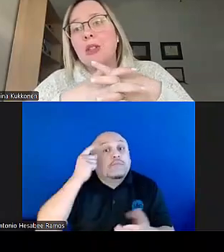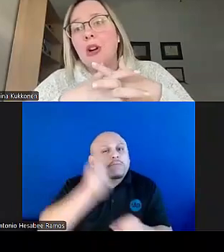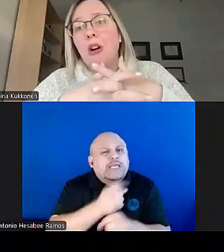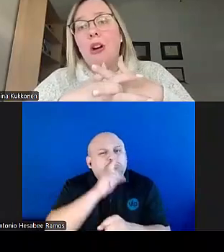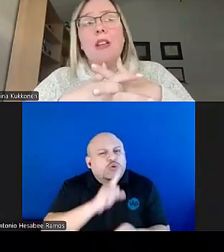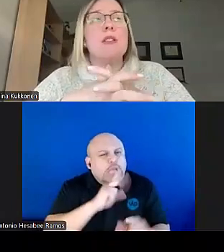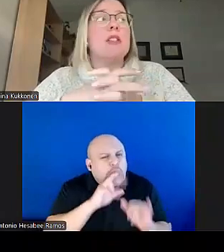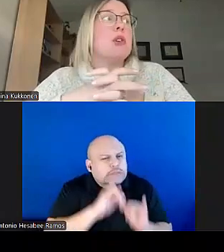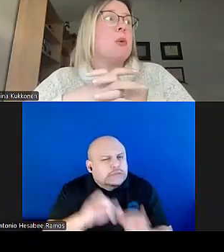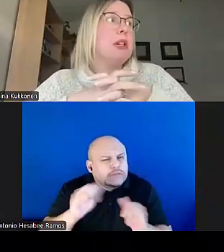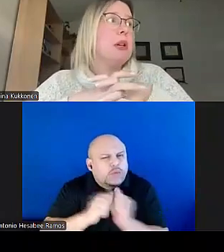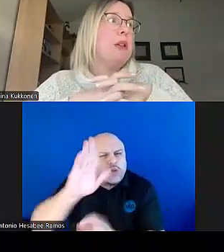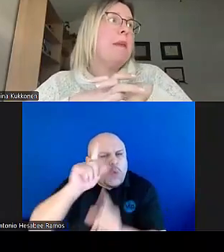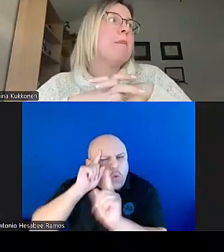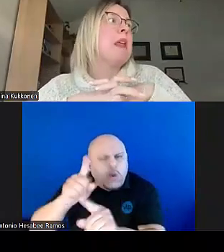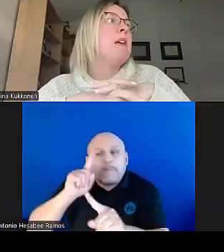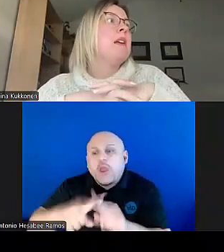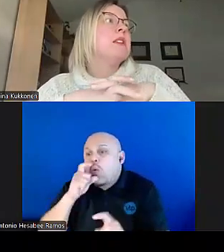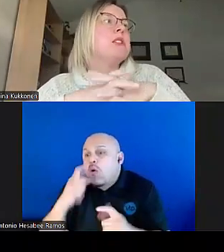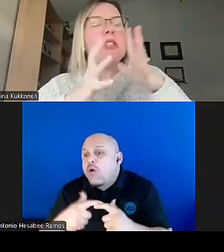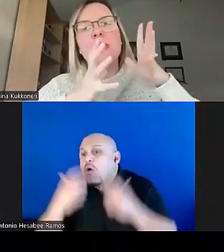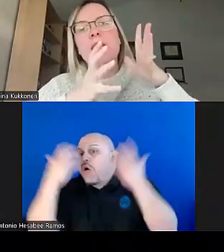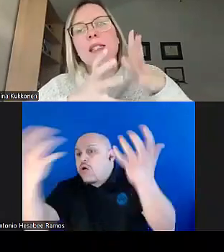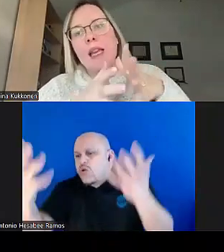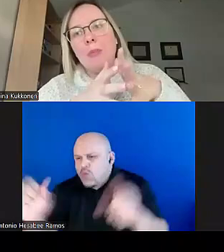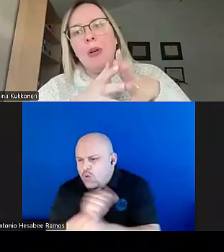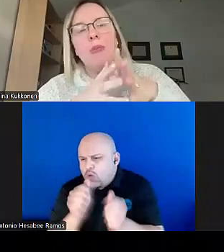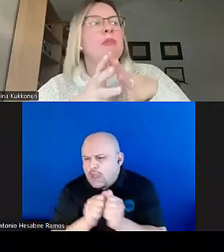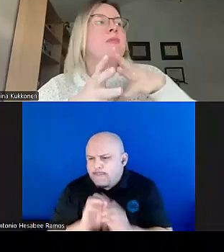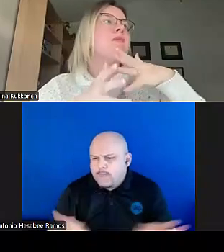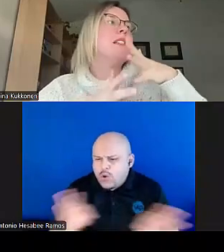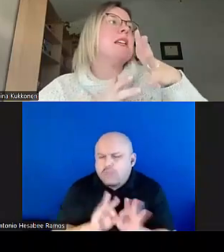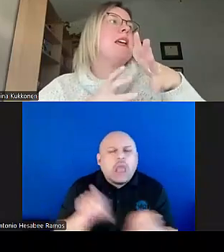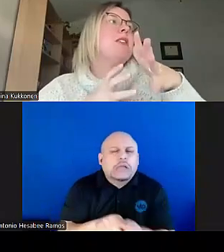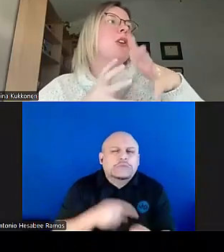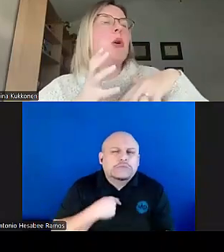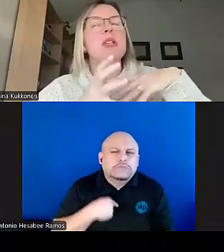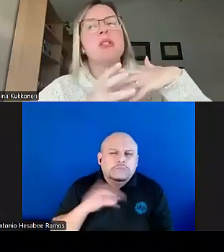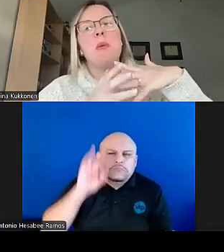the target audience that you're working with. Just as an example, let's say the goal is to